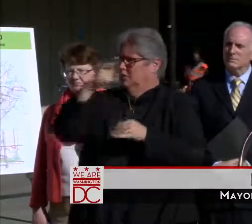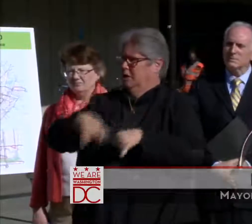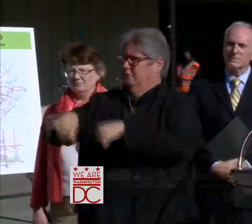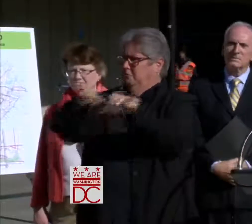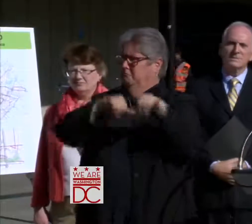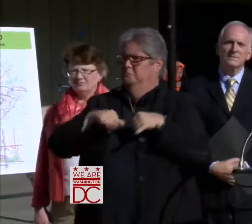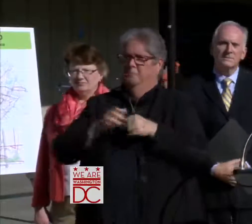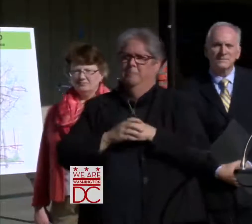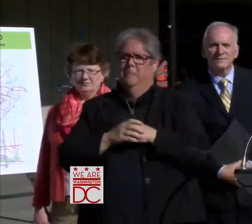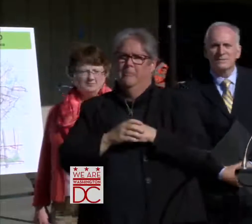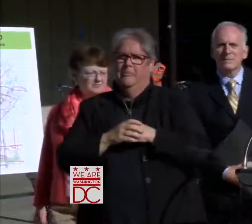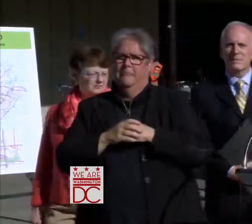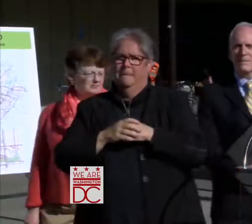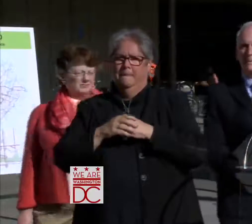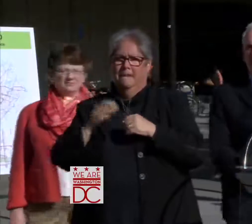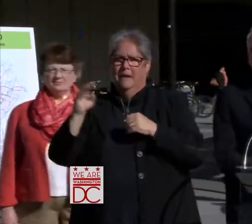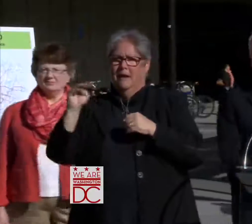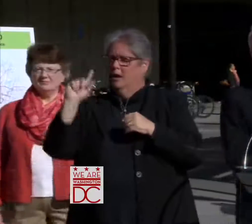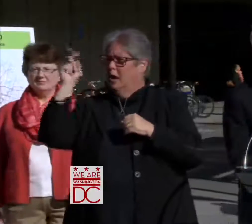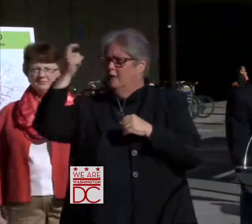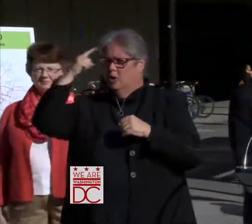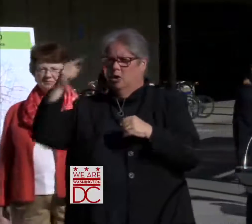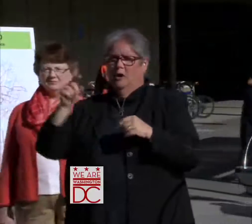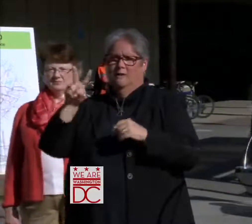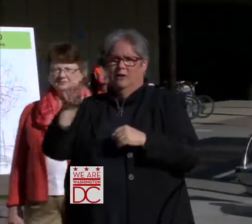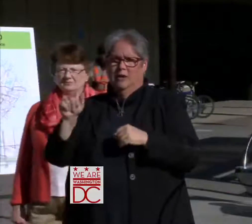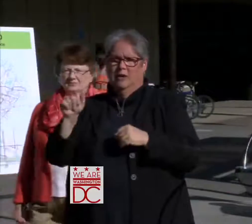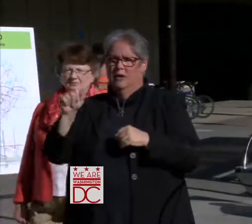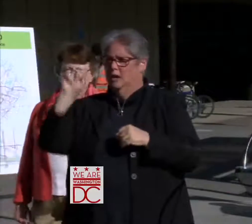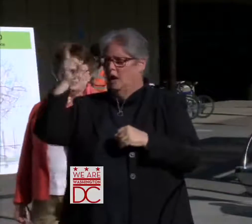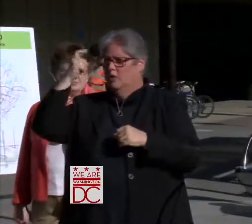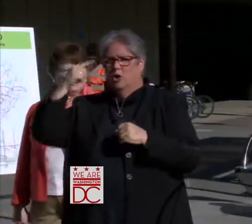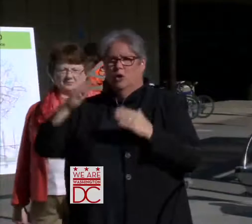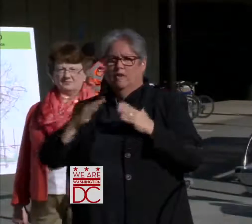MR. WIEDEFELD, THE GOVERNORS OF MARYLAND AND VIRGINIA HAVE